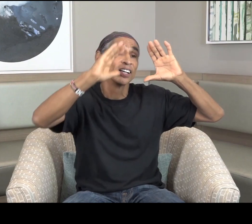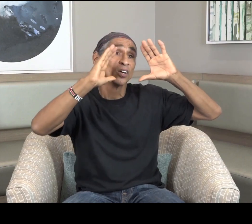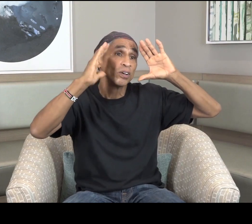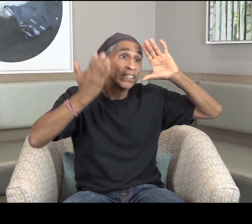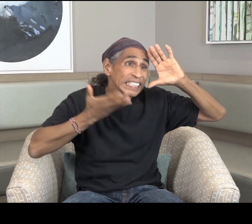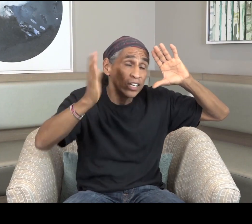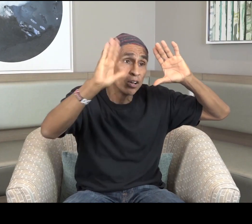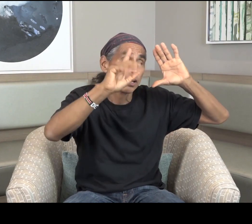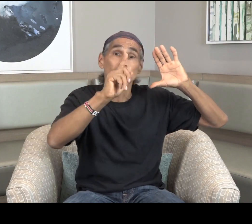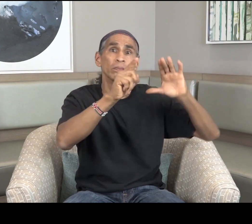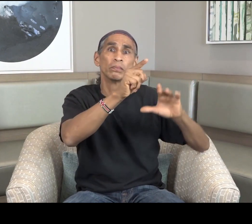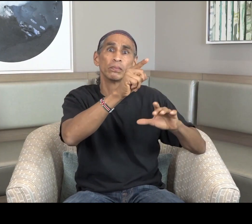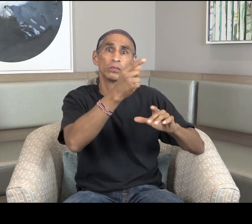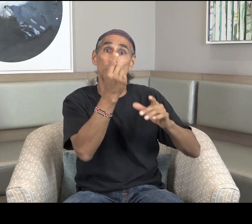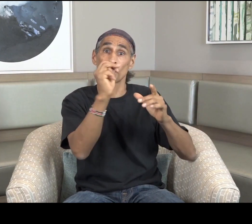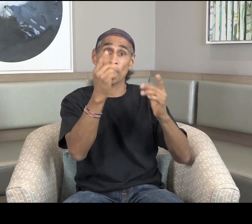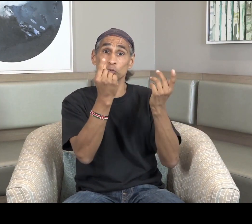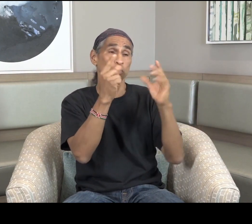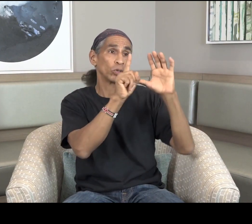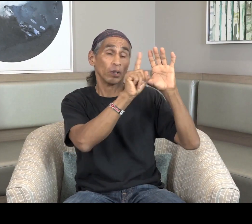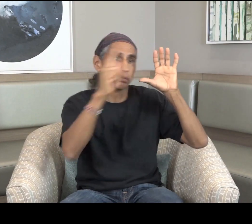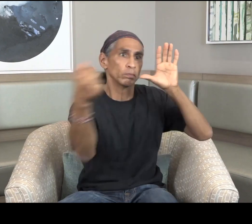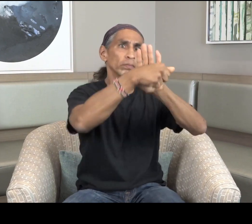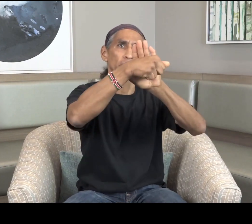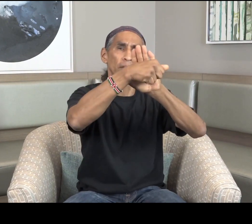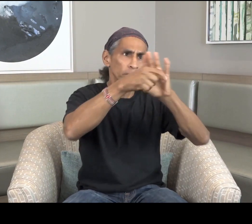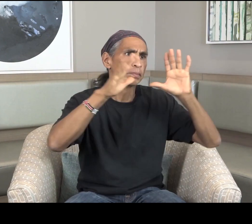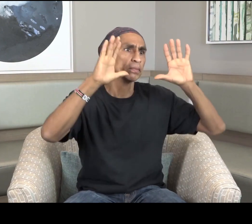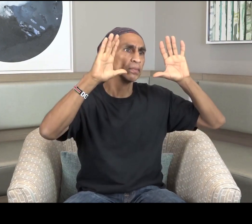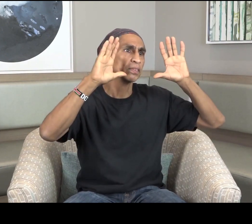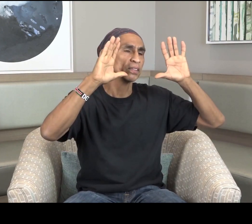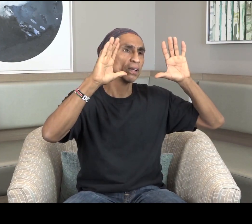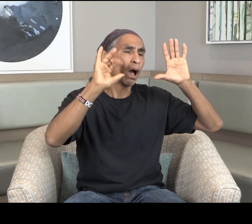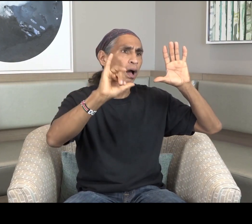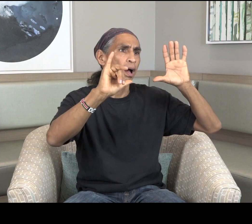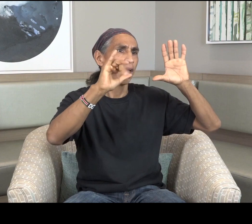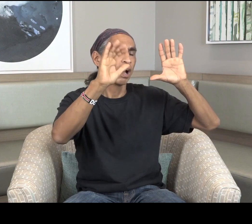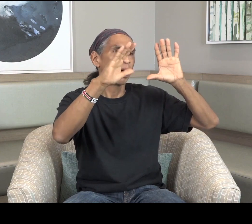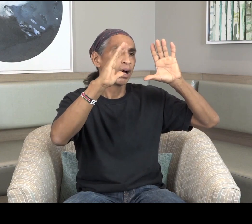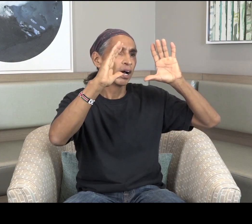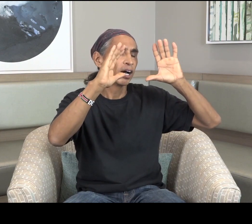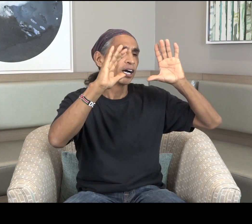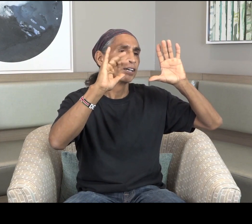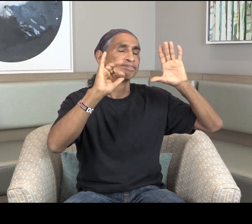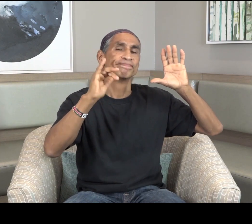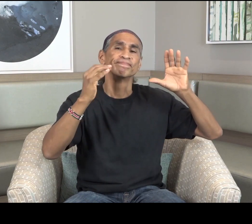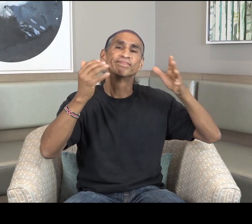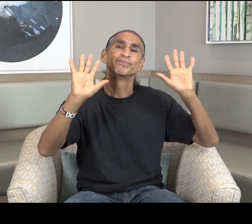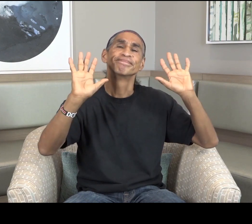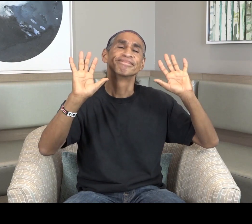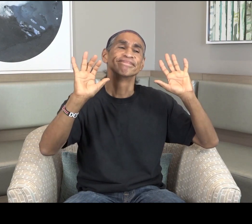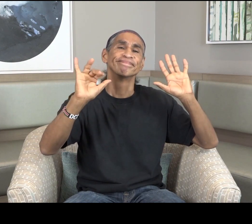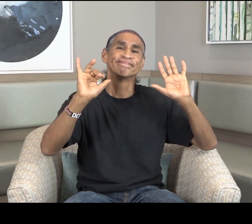and she locked the door abruptly.